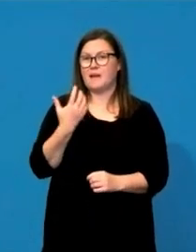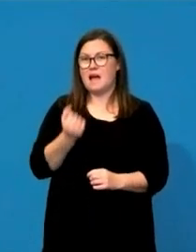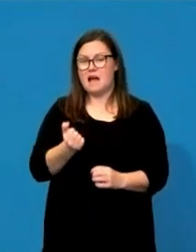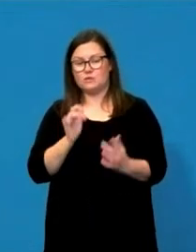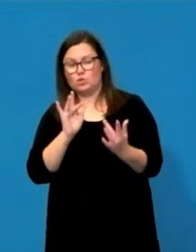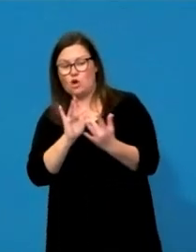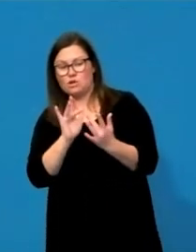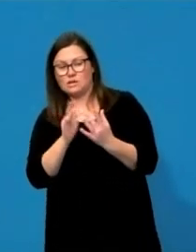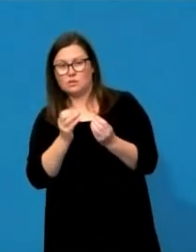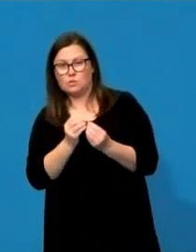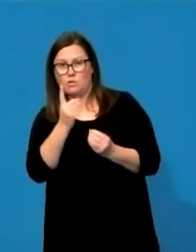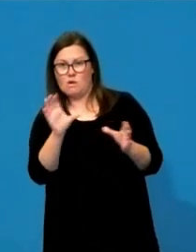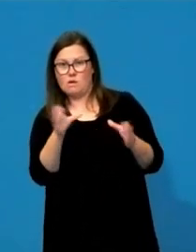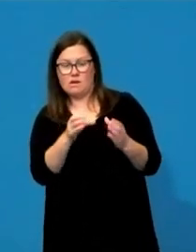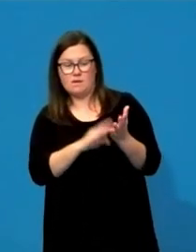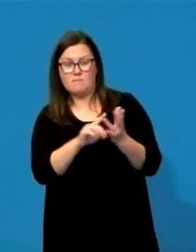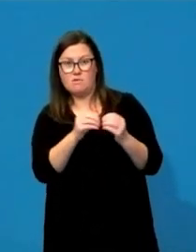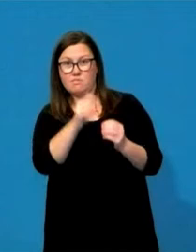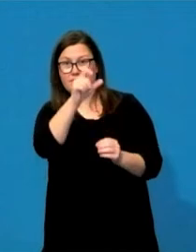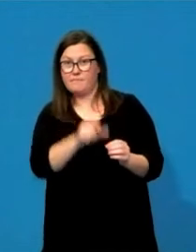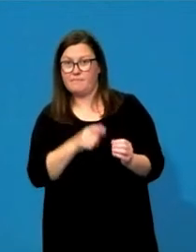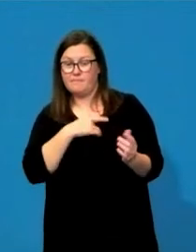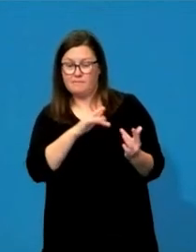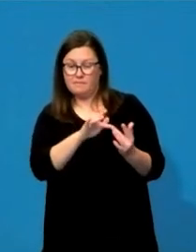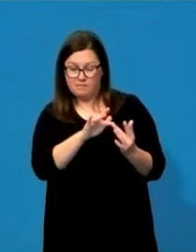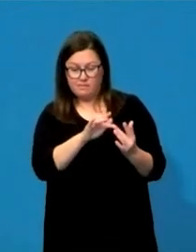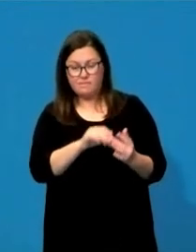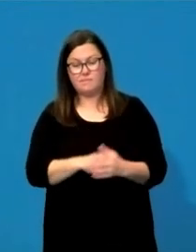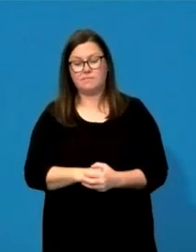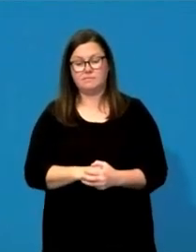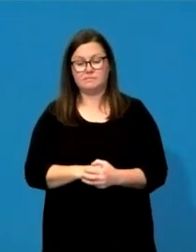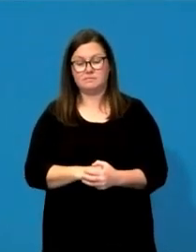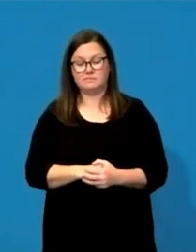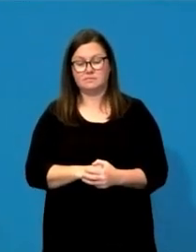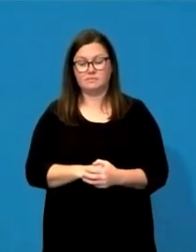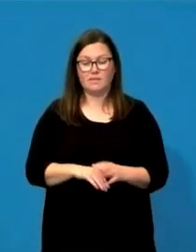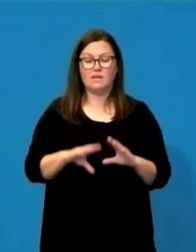And so they kind of linked up with the girls at Marninwarntikura here.